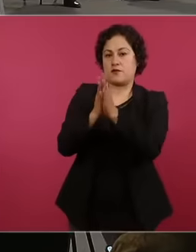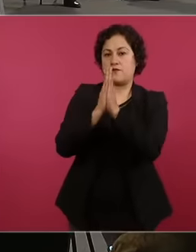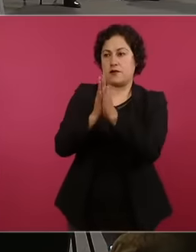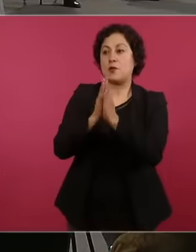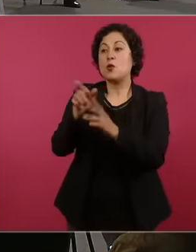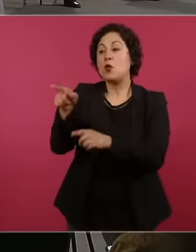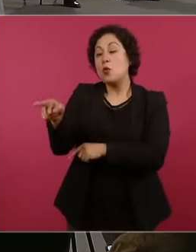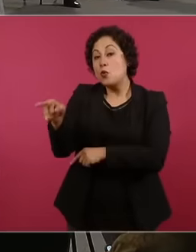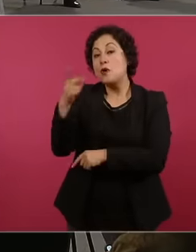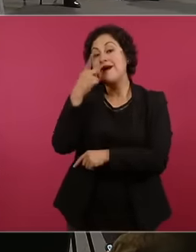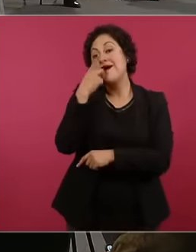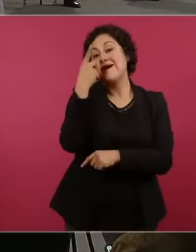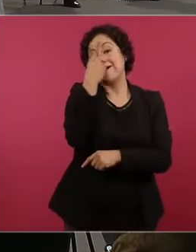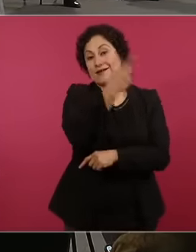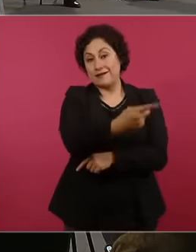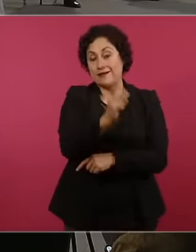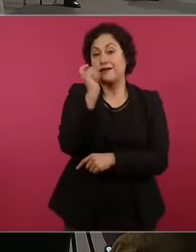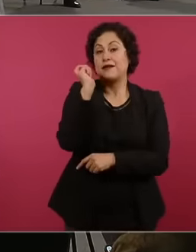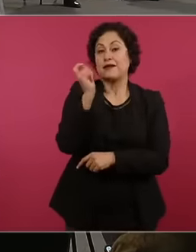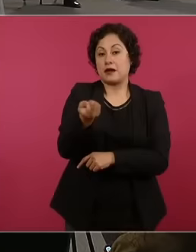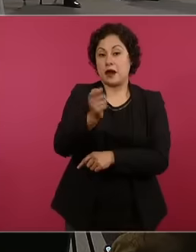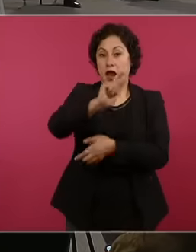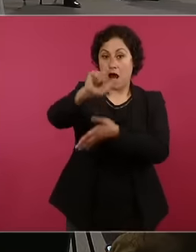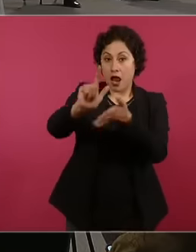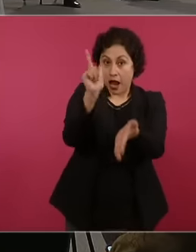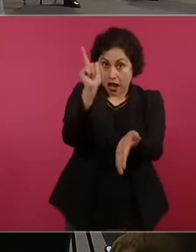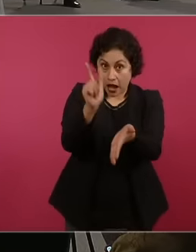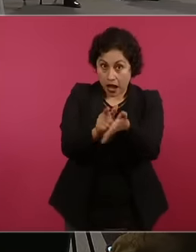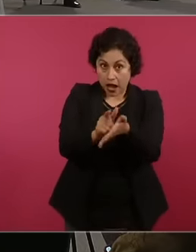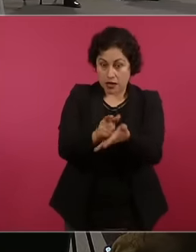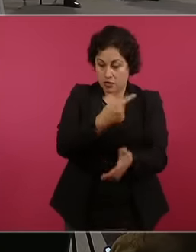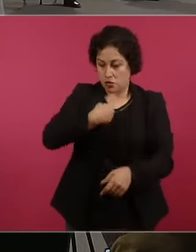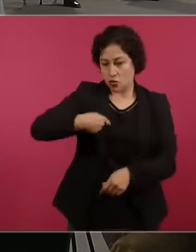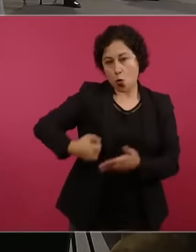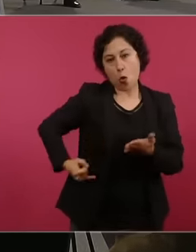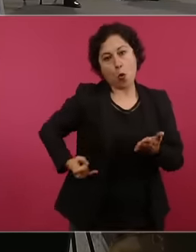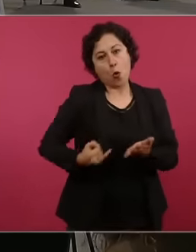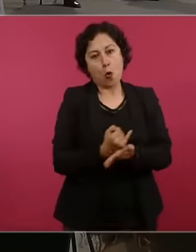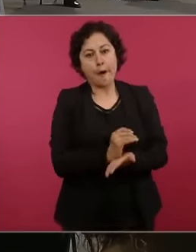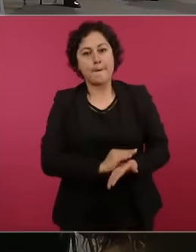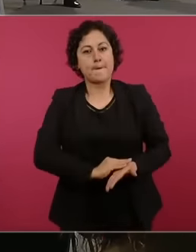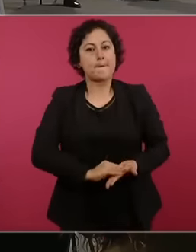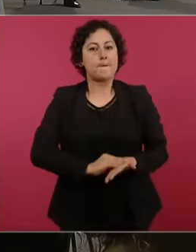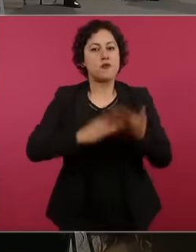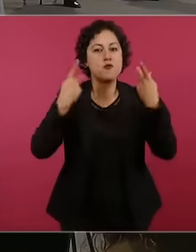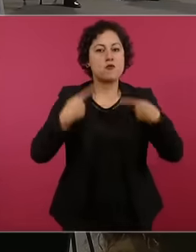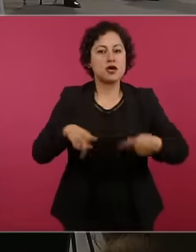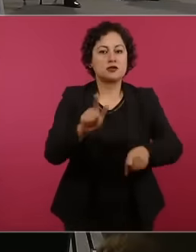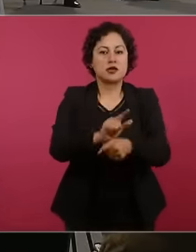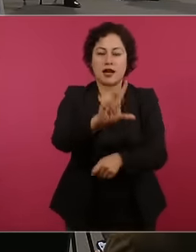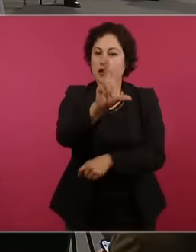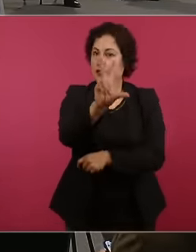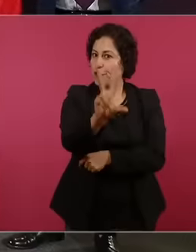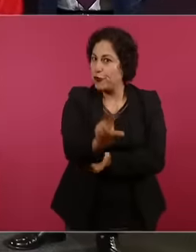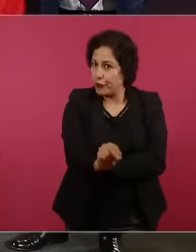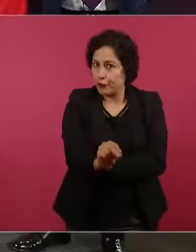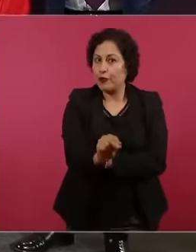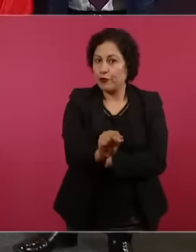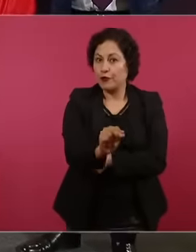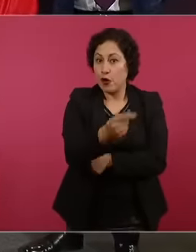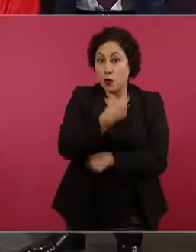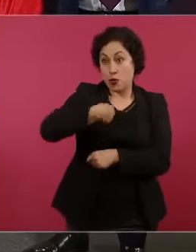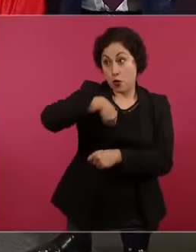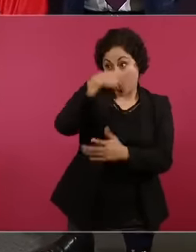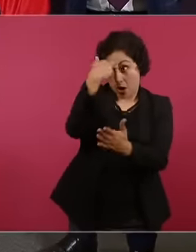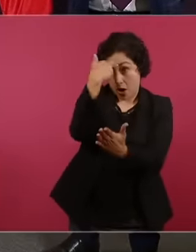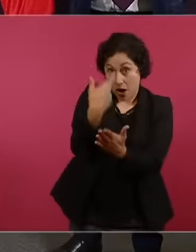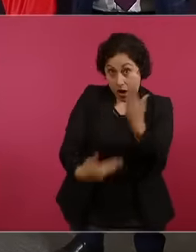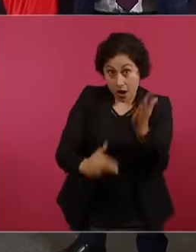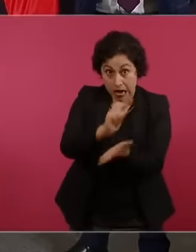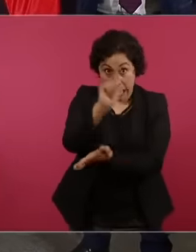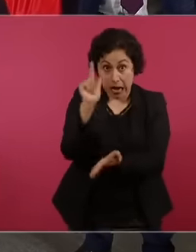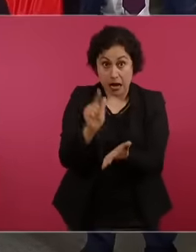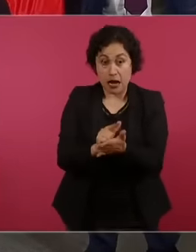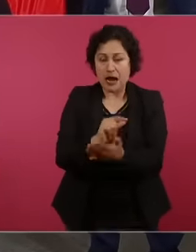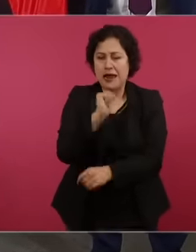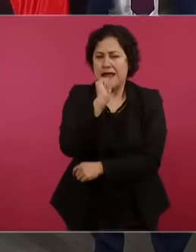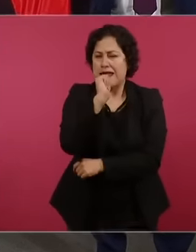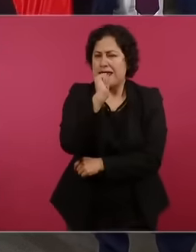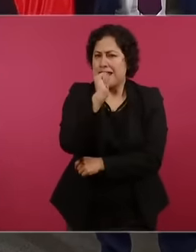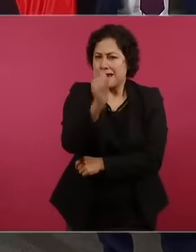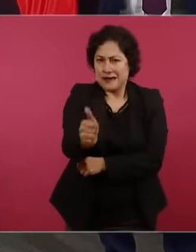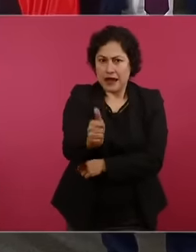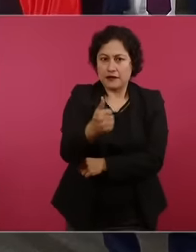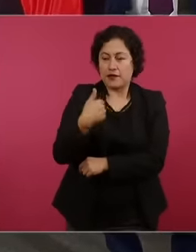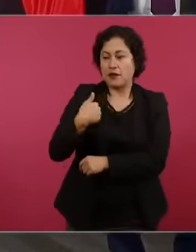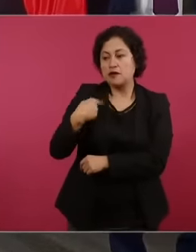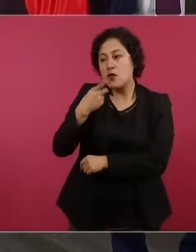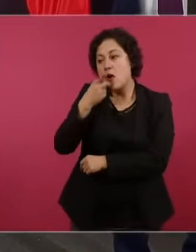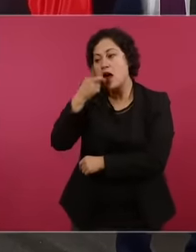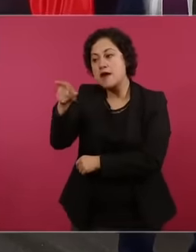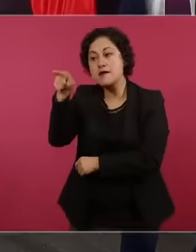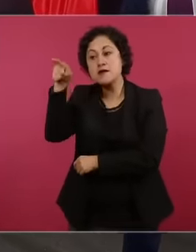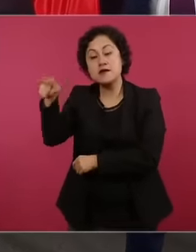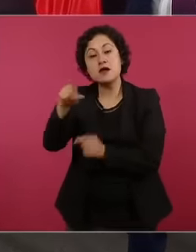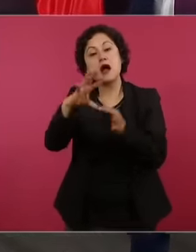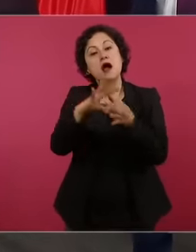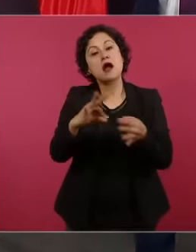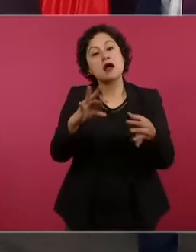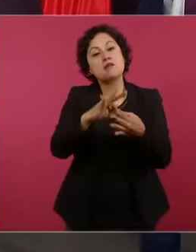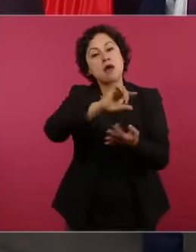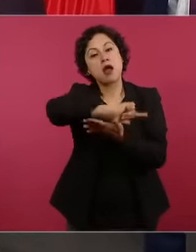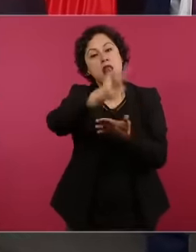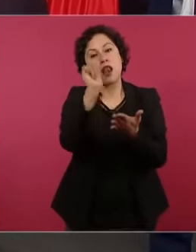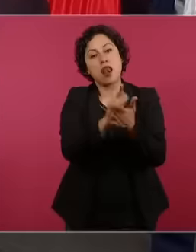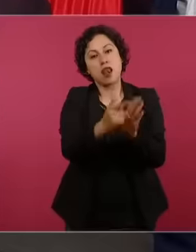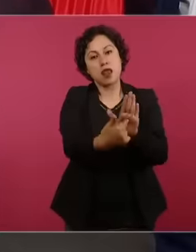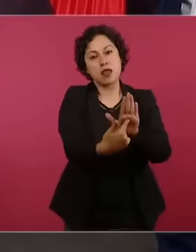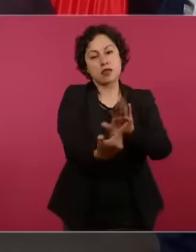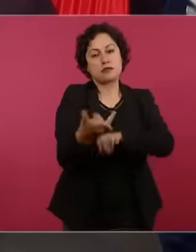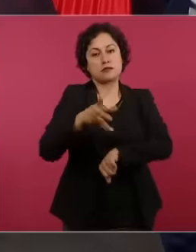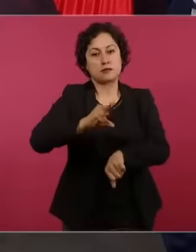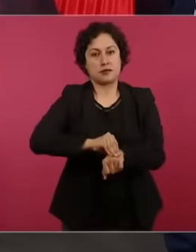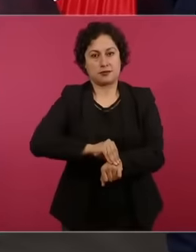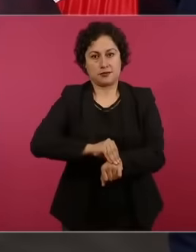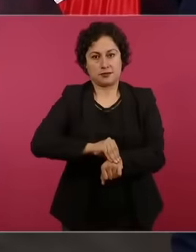legally, without violating any procedure, without violating any law and